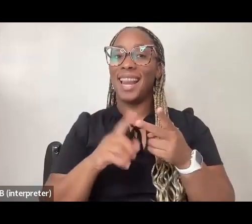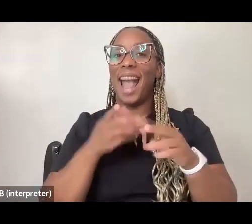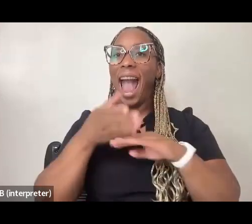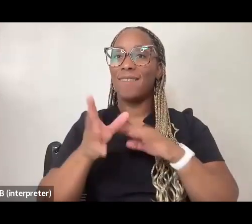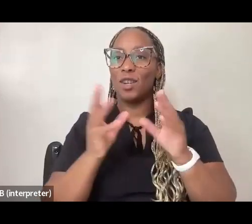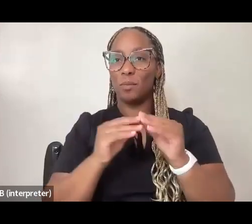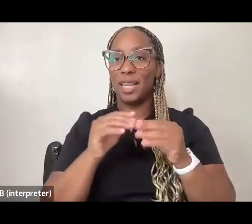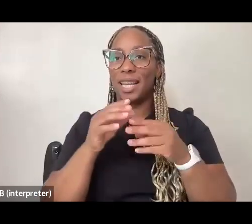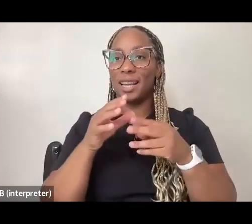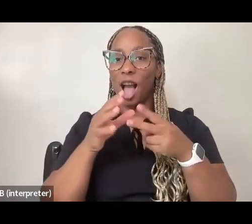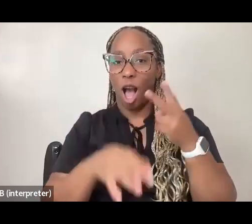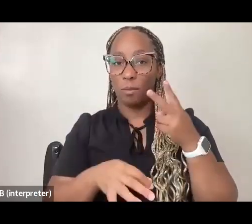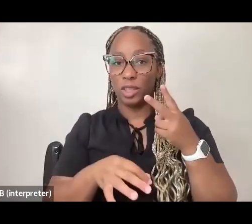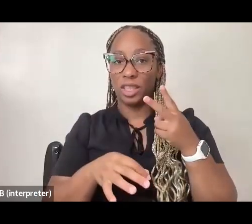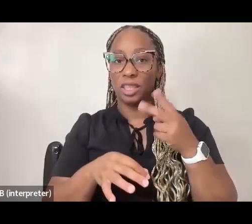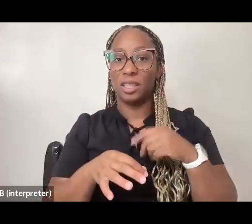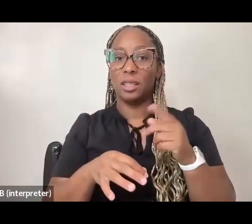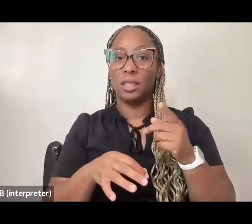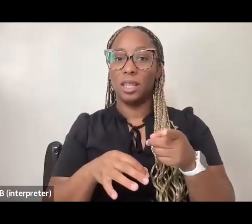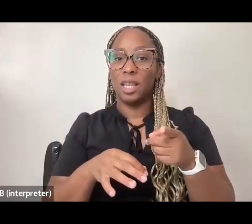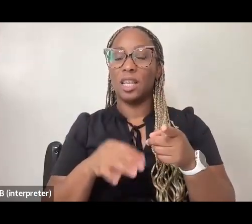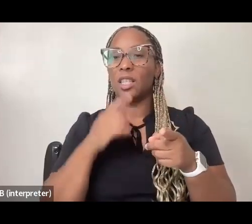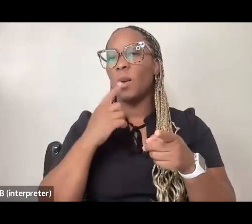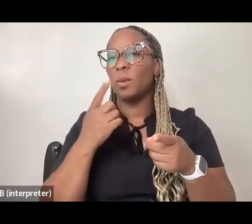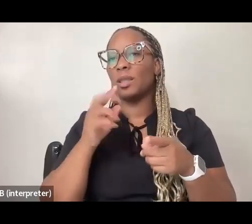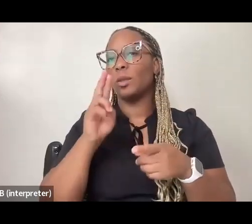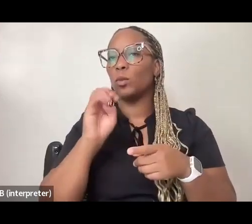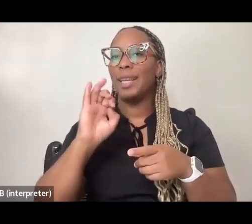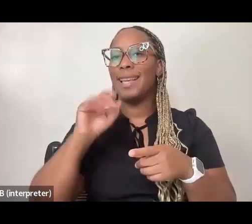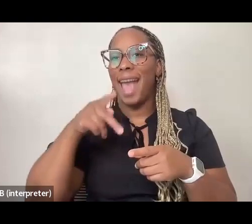in the team that direct you to the recap tab to download the